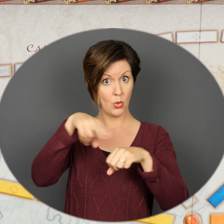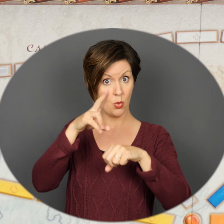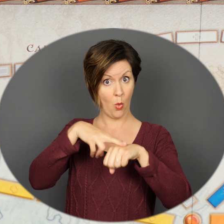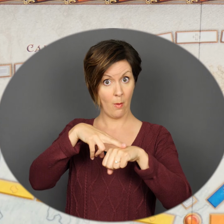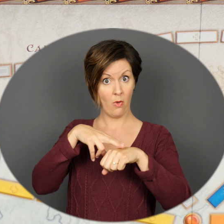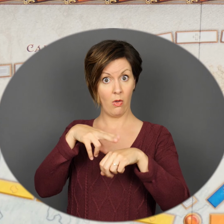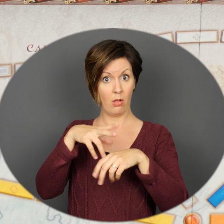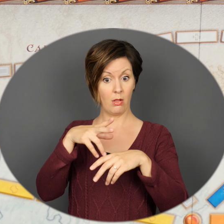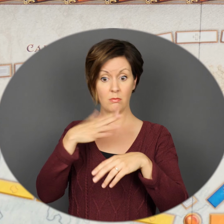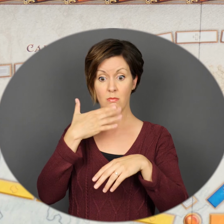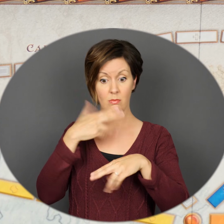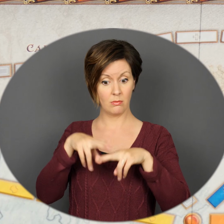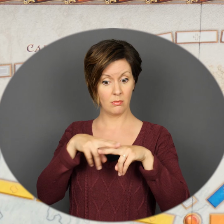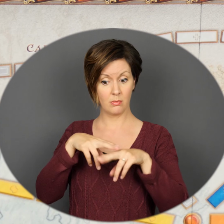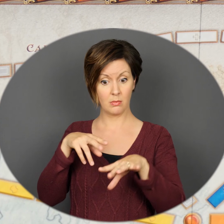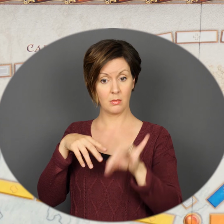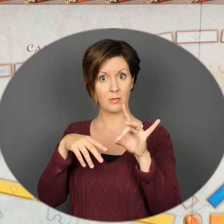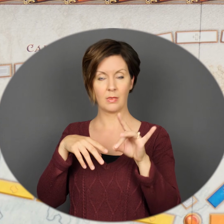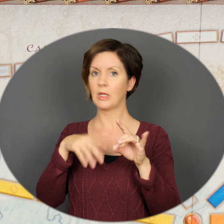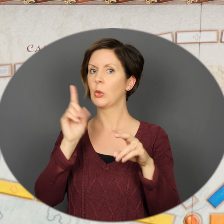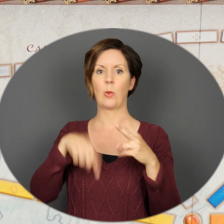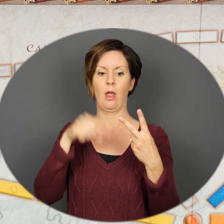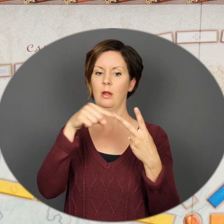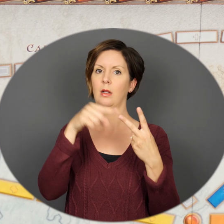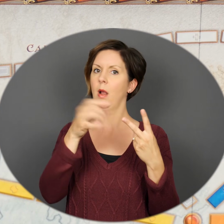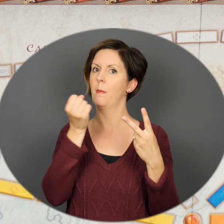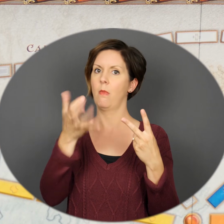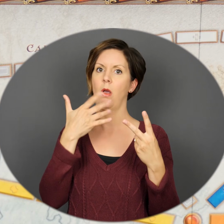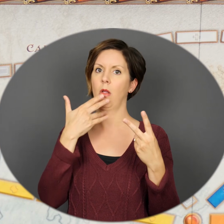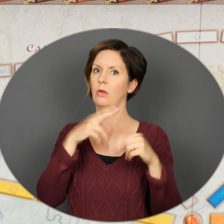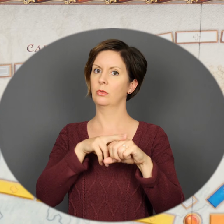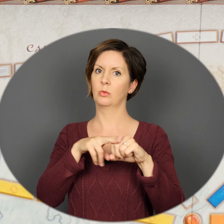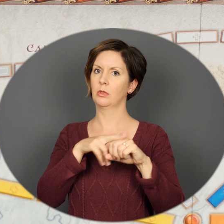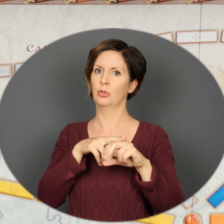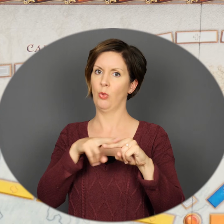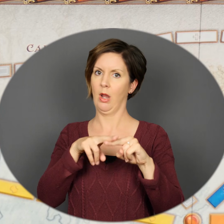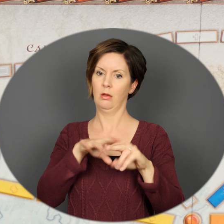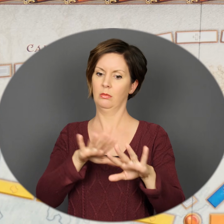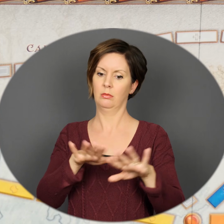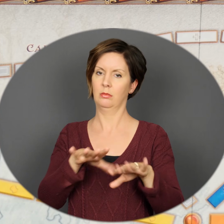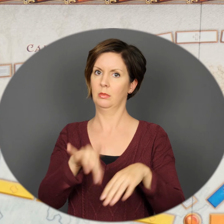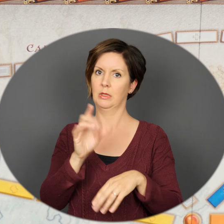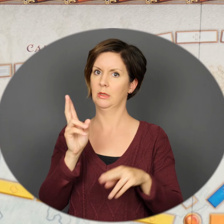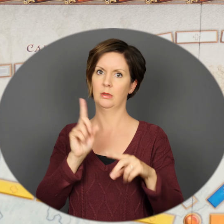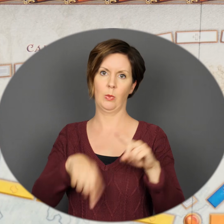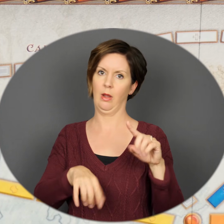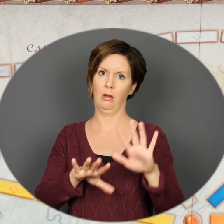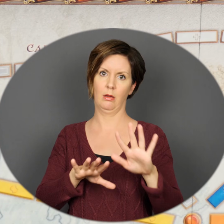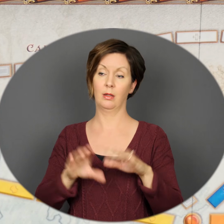multicolored one as your second choice. On the other hand, if your first card taken is from the top of the deck and it just